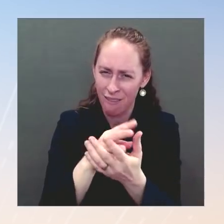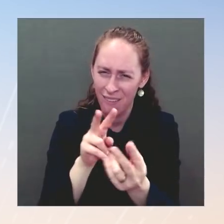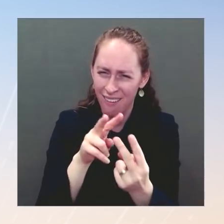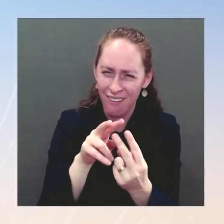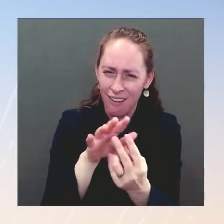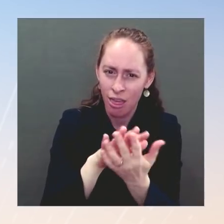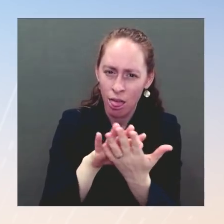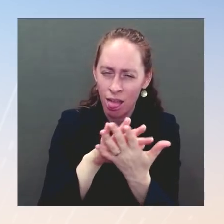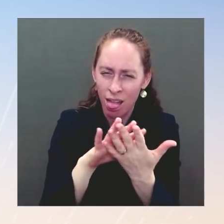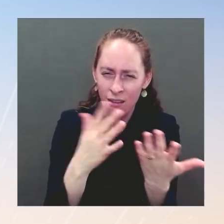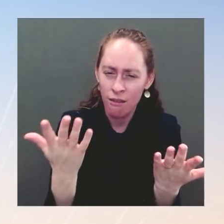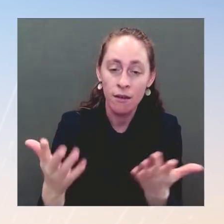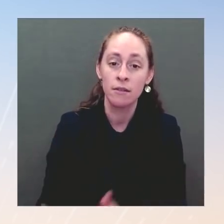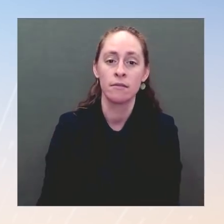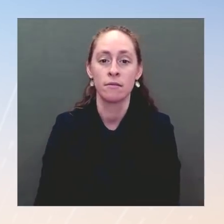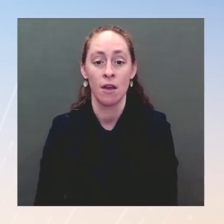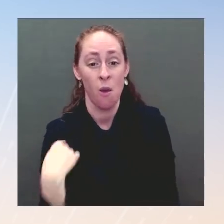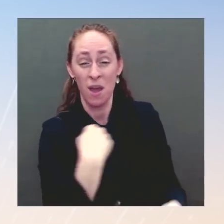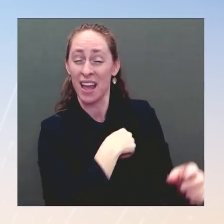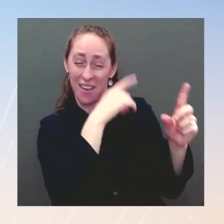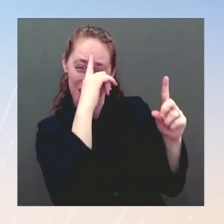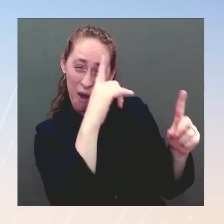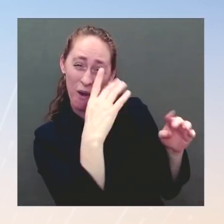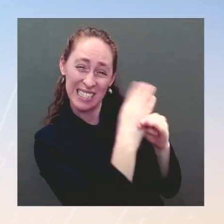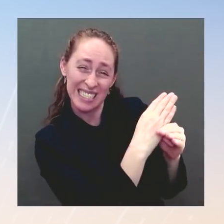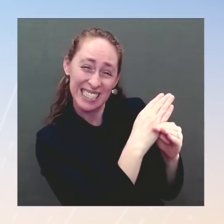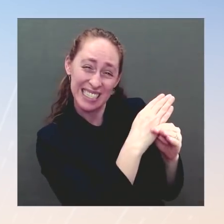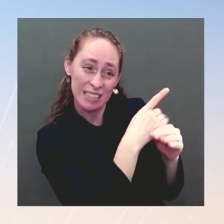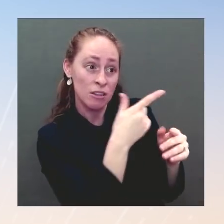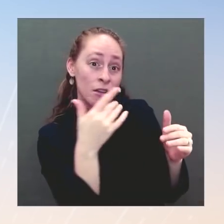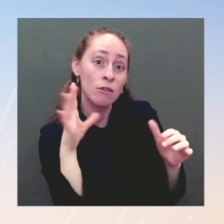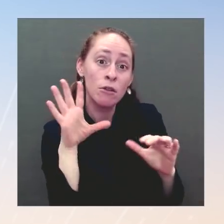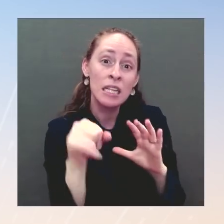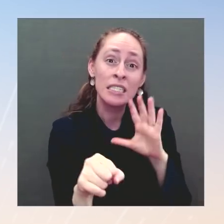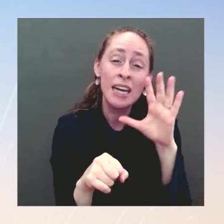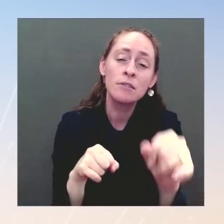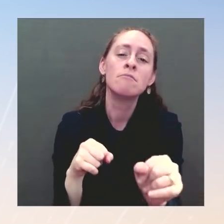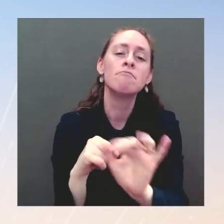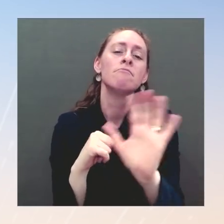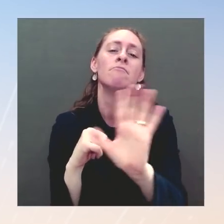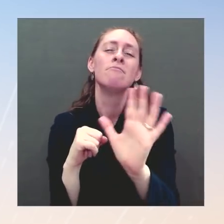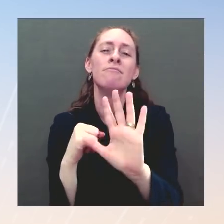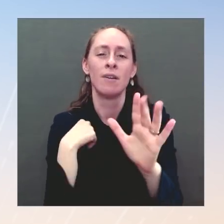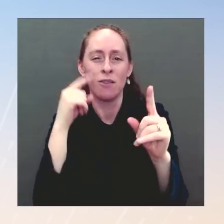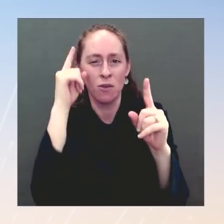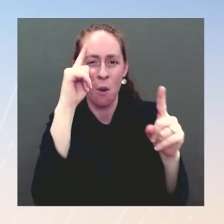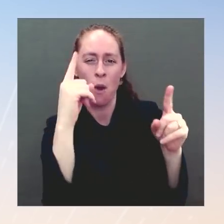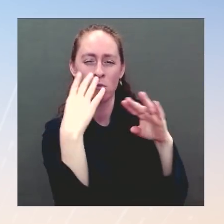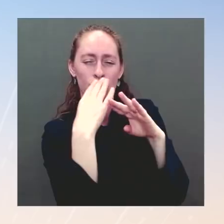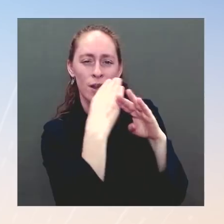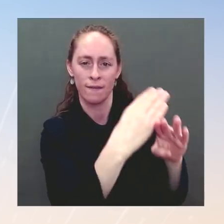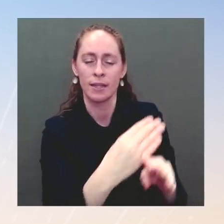how impactful and serious what we're considering, in terms of additional sanctions, could be. The Press: And are --